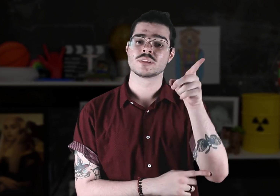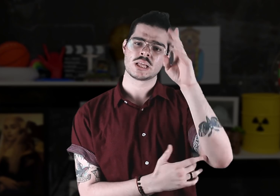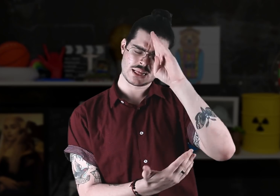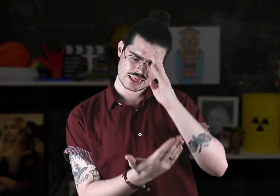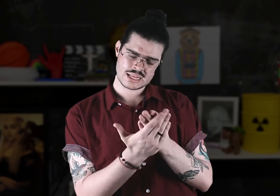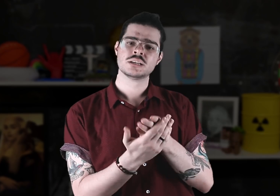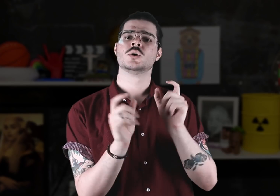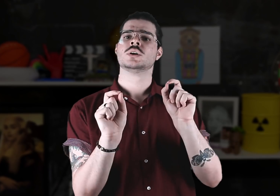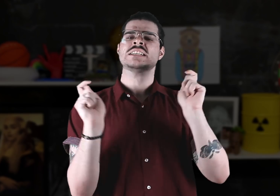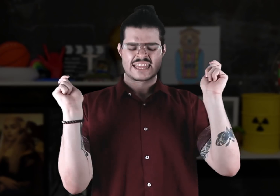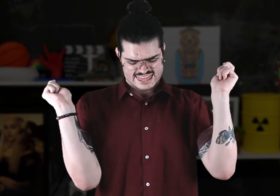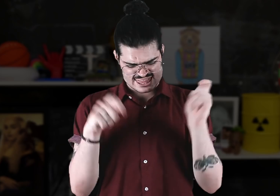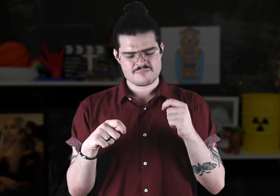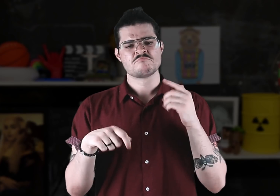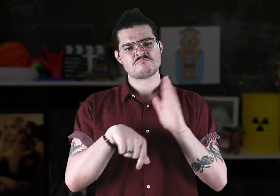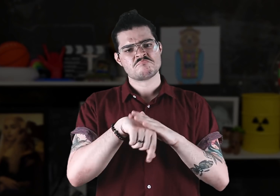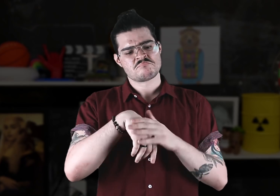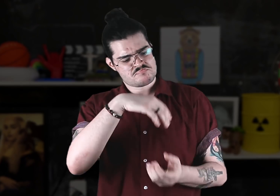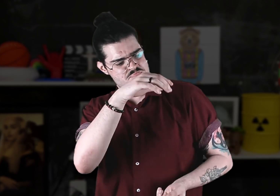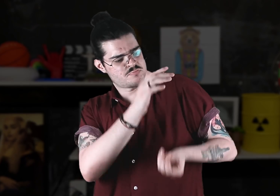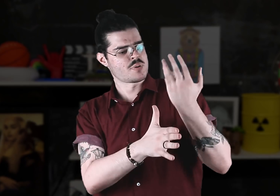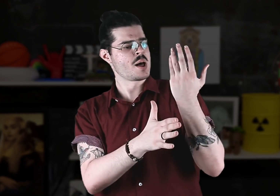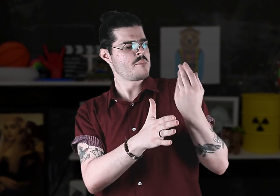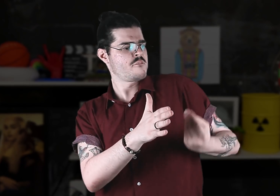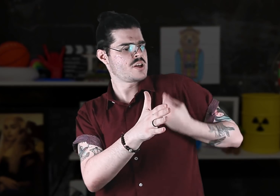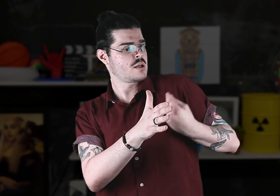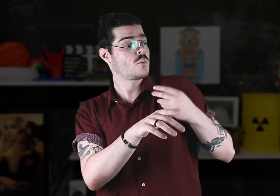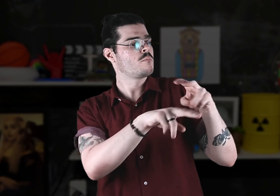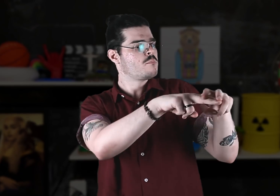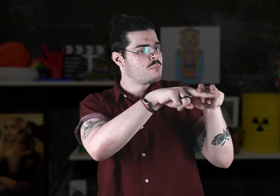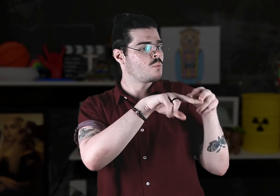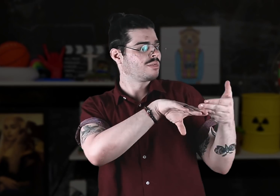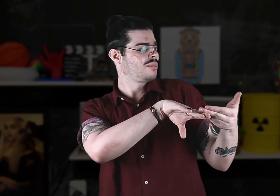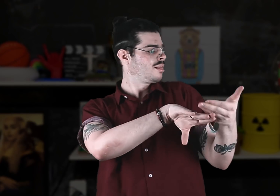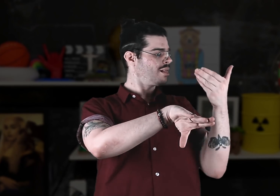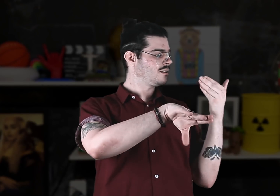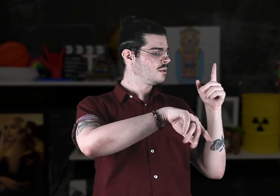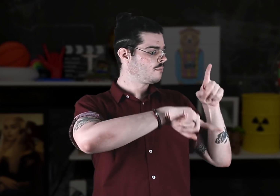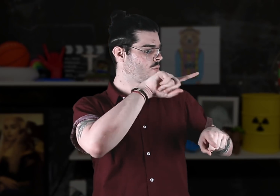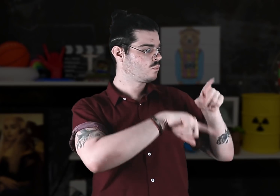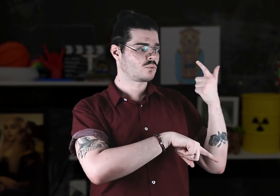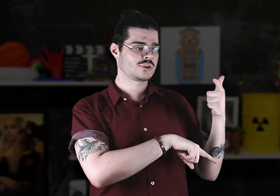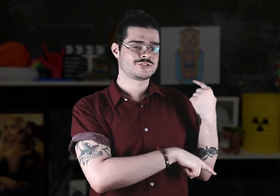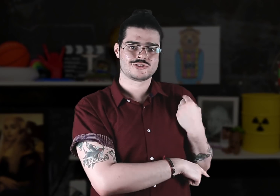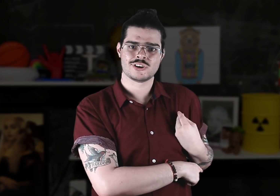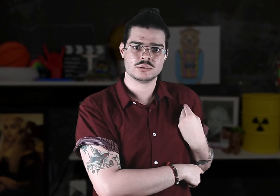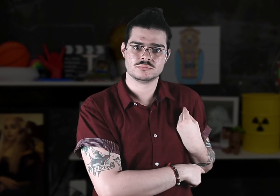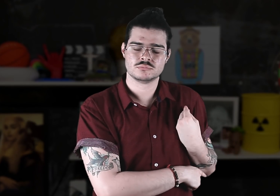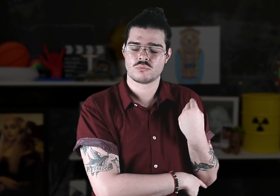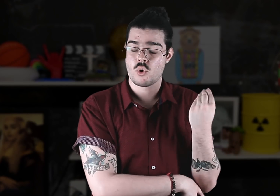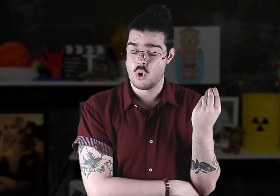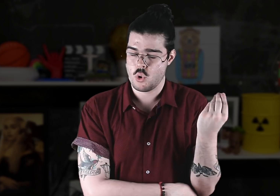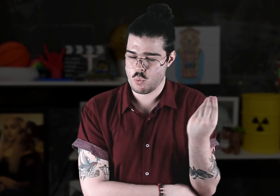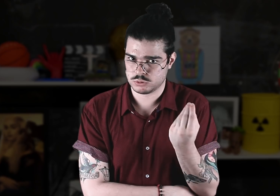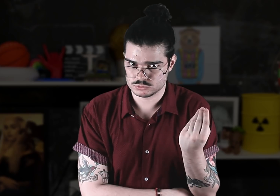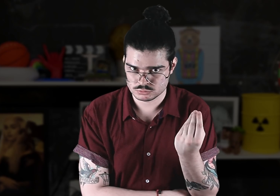believed that a living being could emerge through non-living matter.